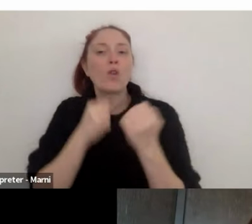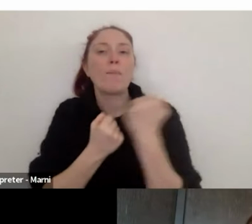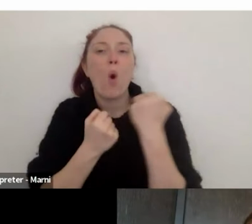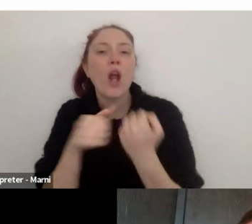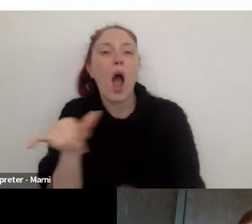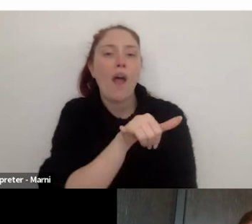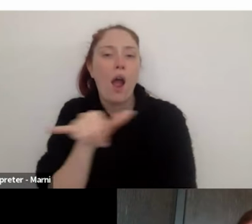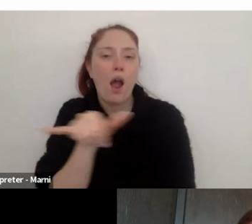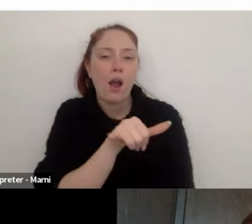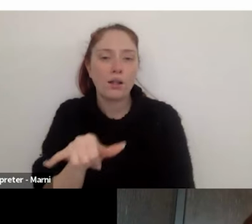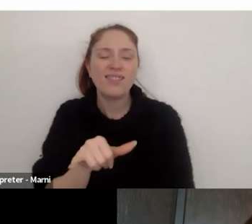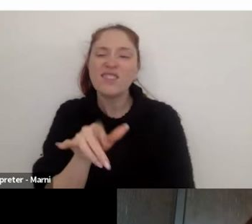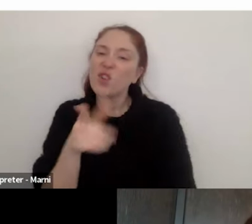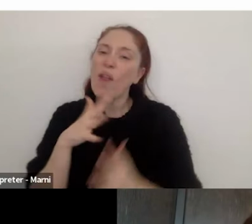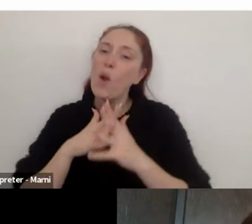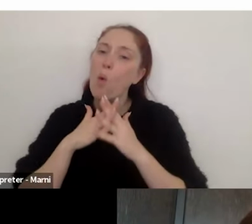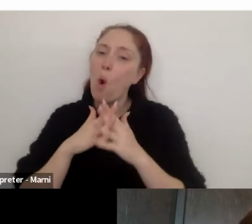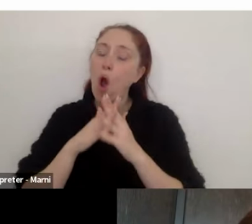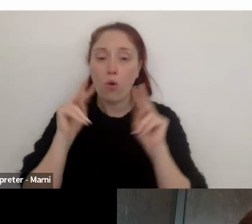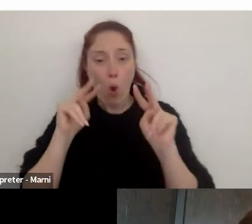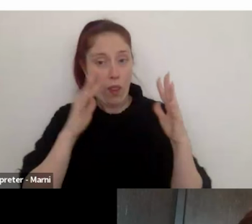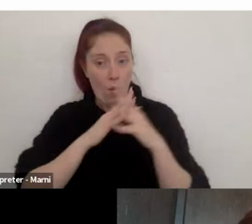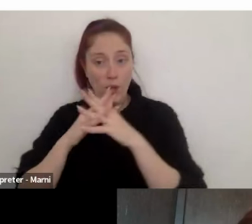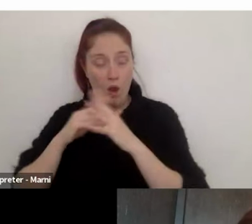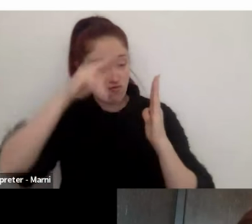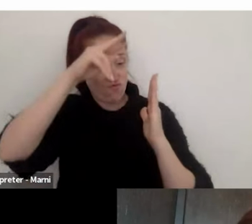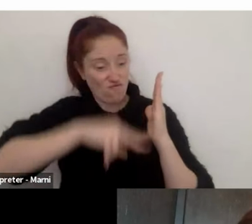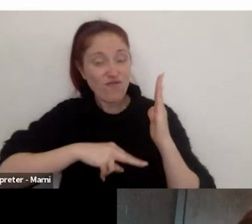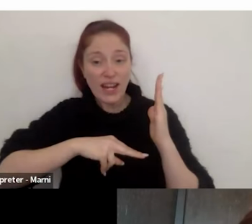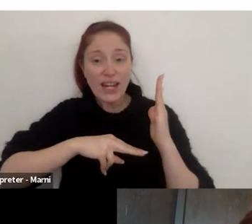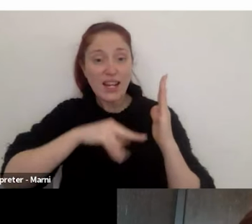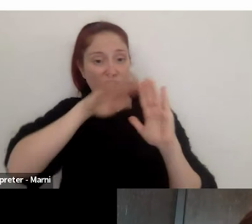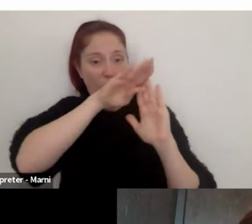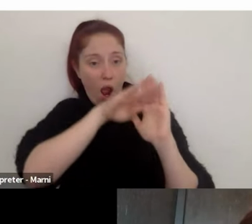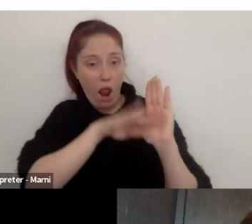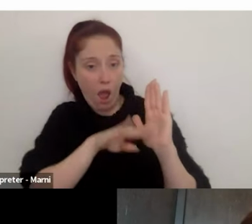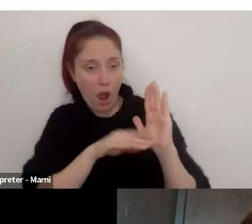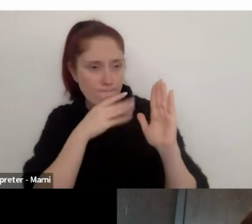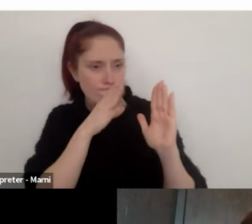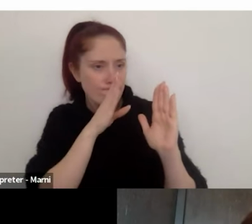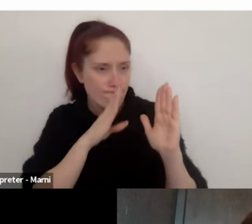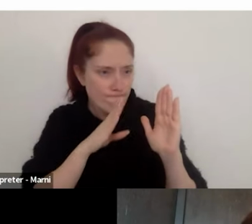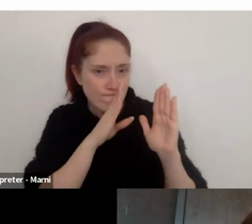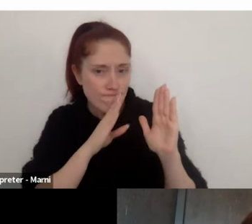Please read the guidelines really carefully. If you have any questions about the eligibility or